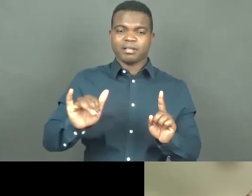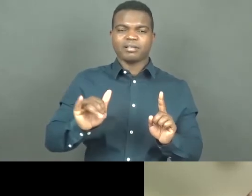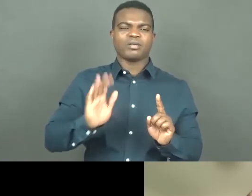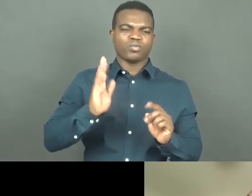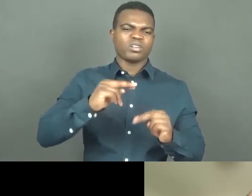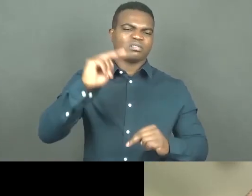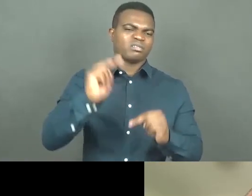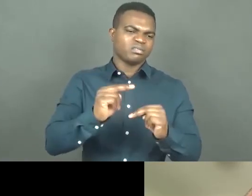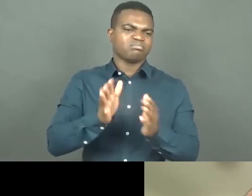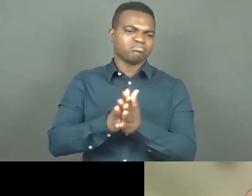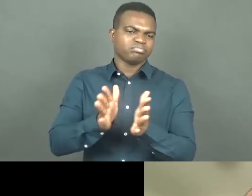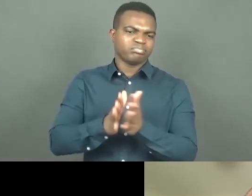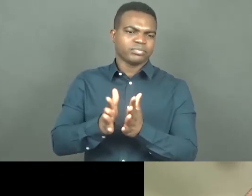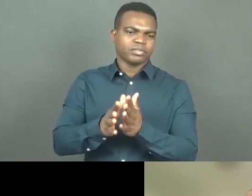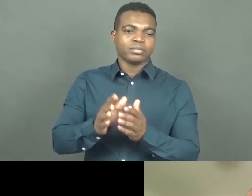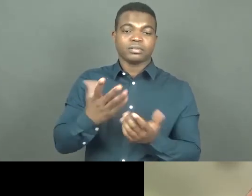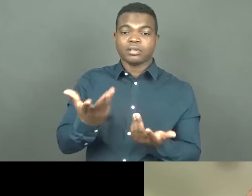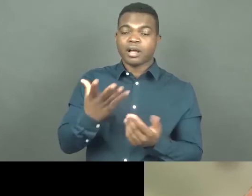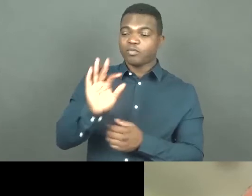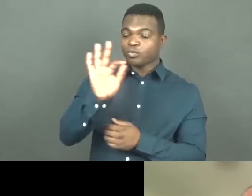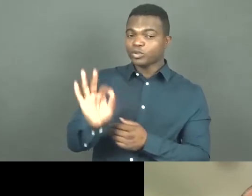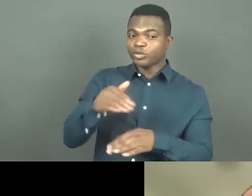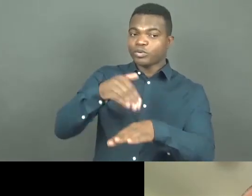will come back for questions and answers. And thank you so much for sharing the experience